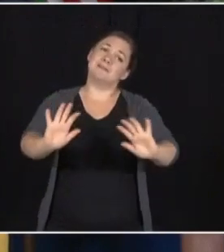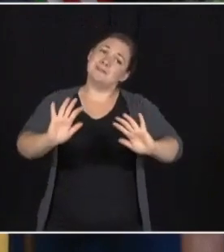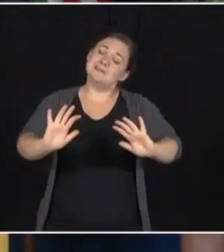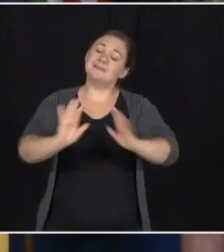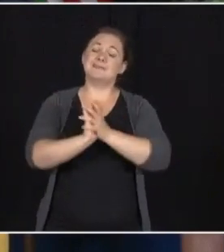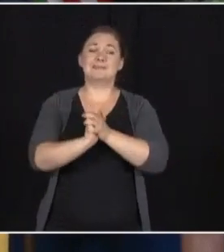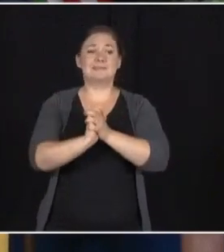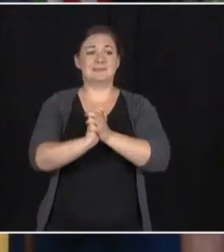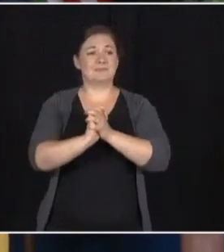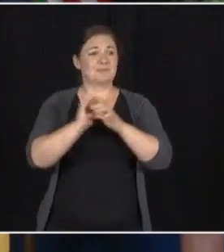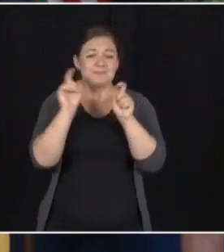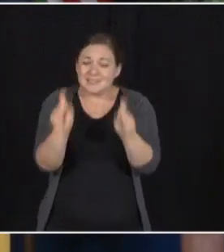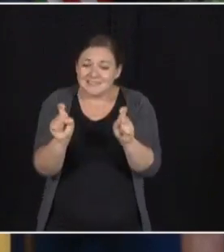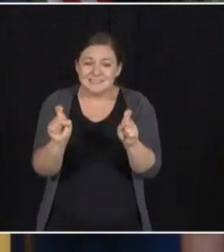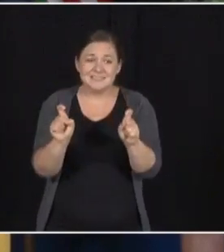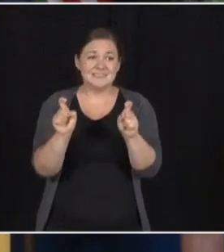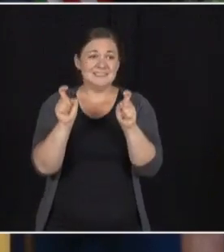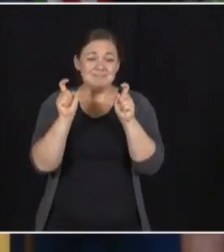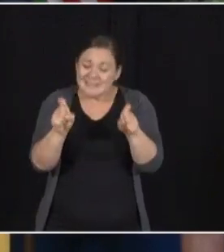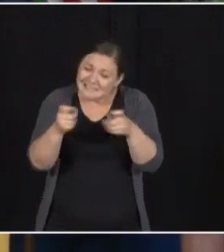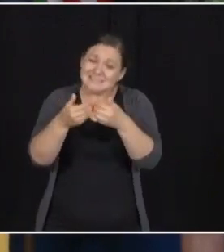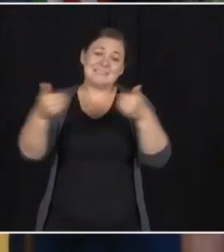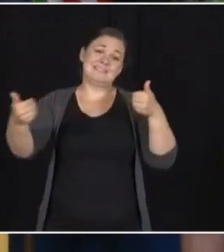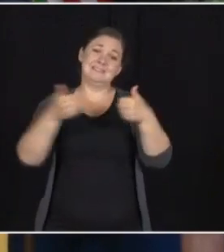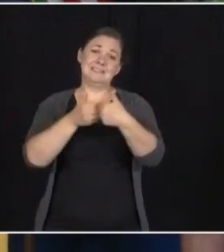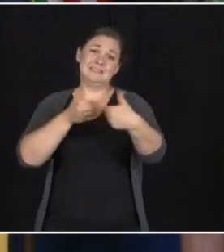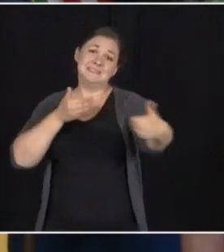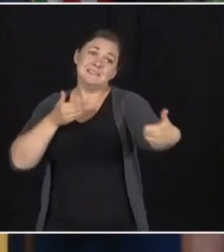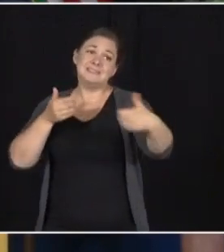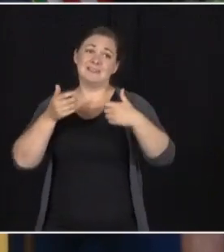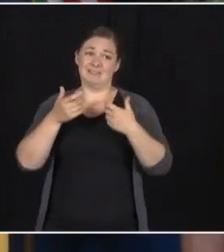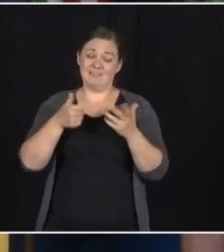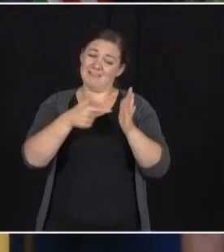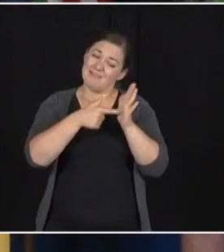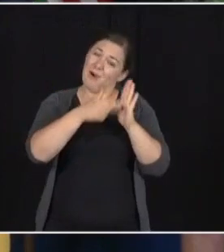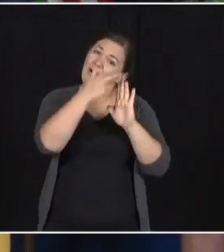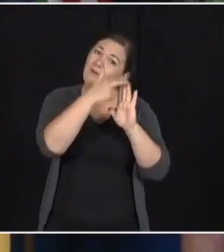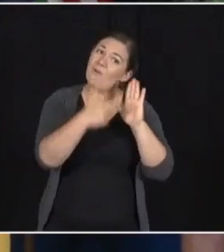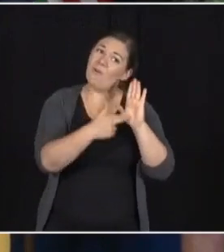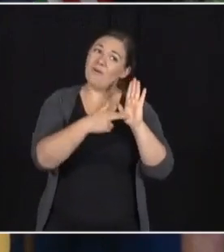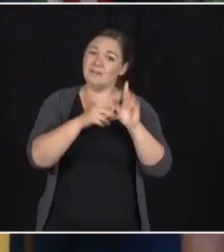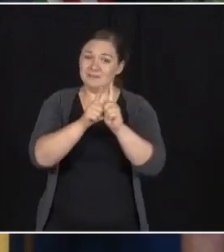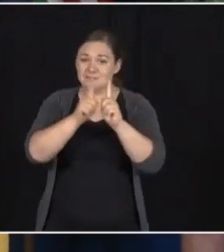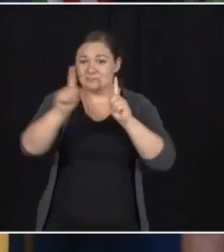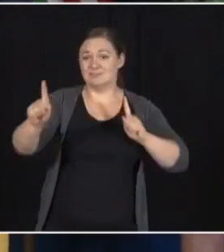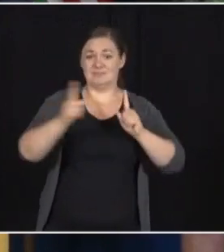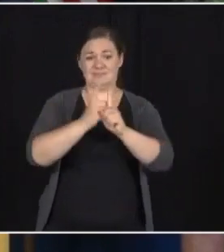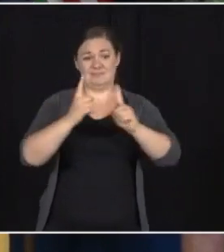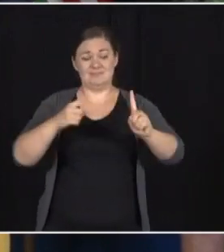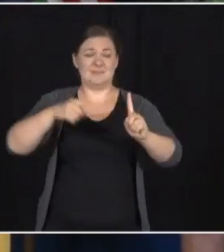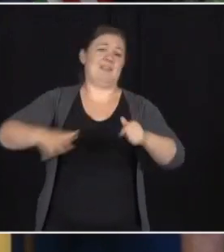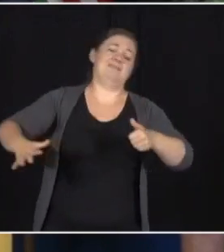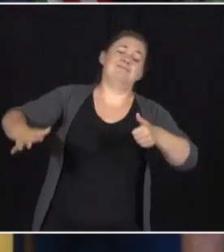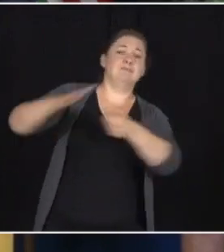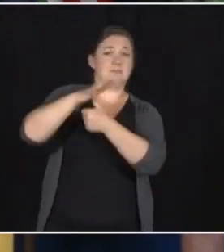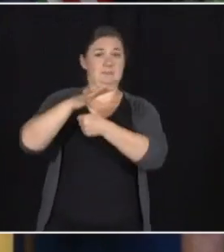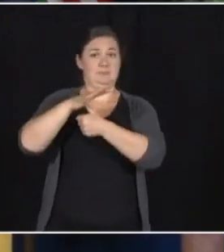But just be careful. And I think everyone is doing their very, very best. But practice social distancing. Real wonder one.